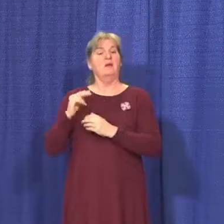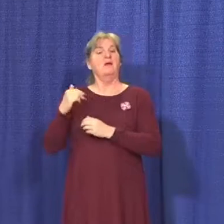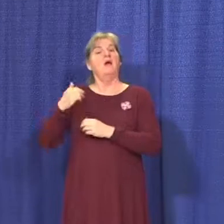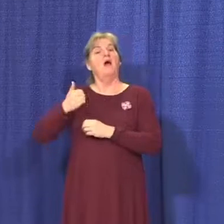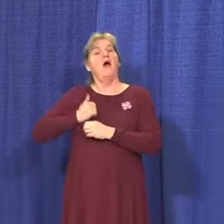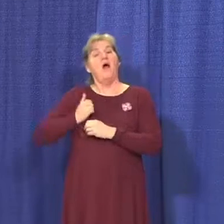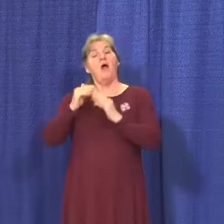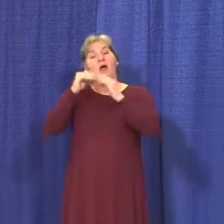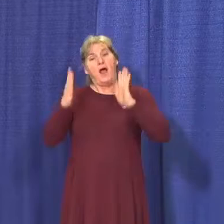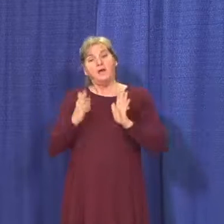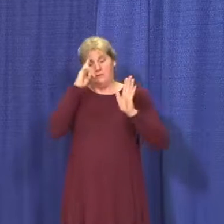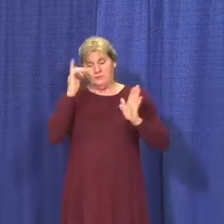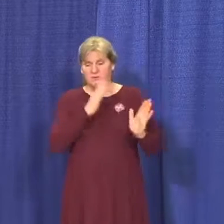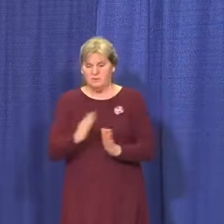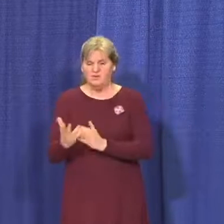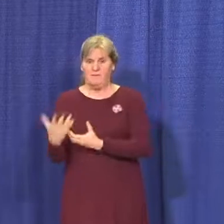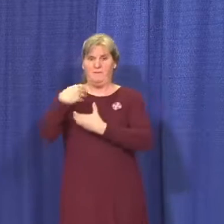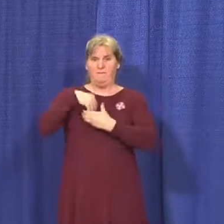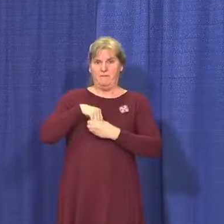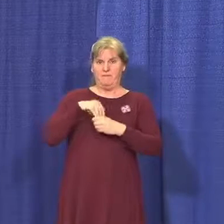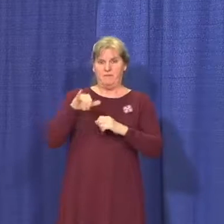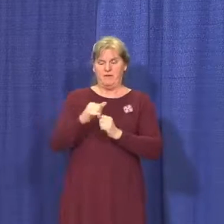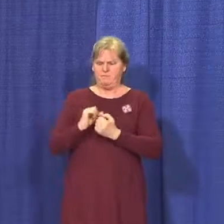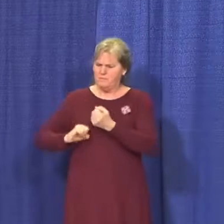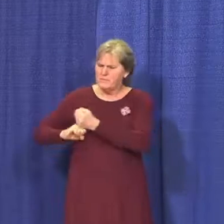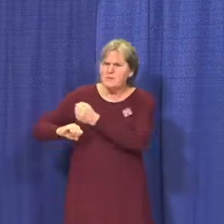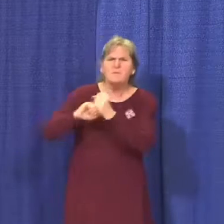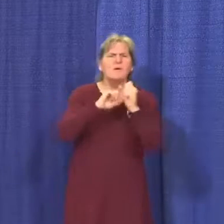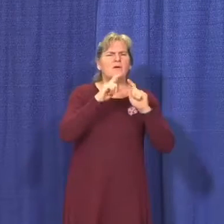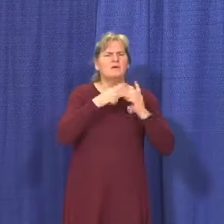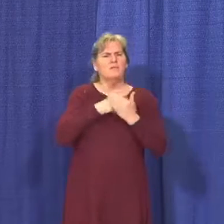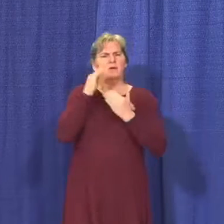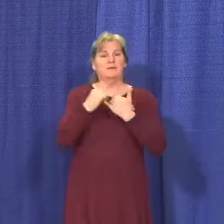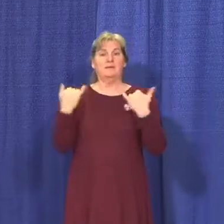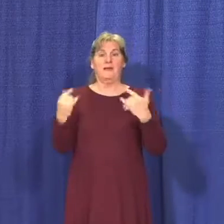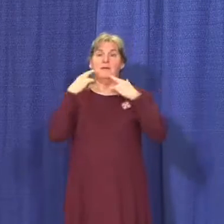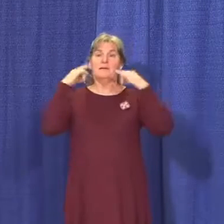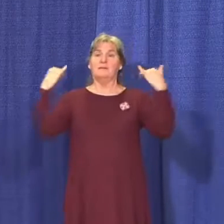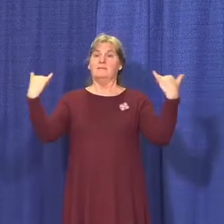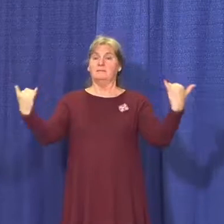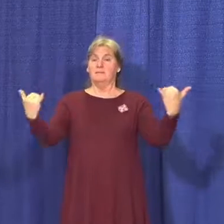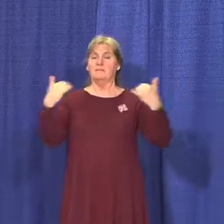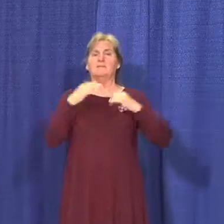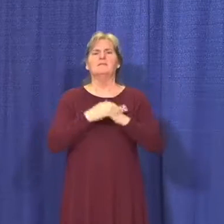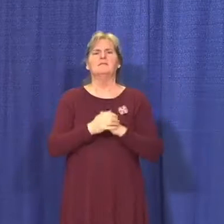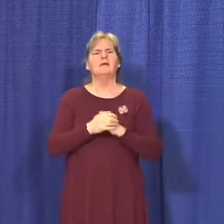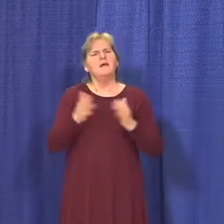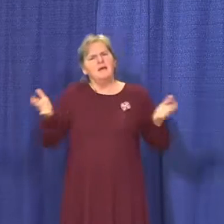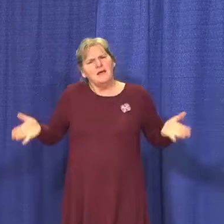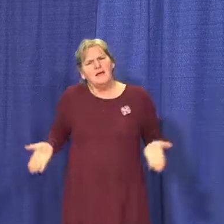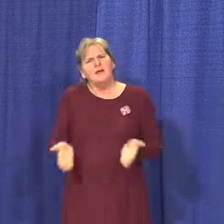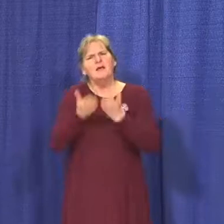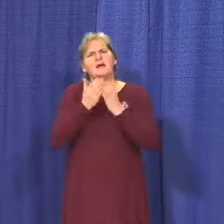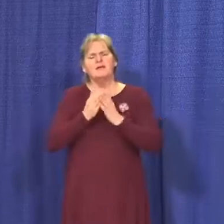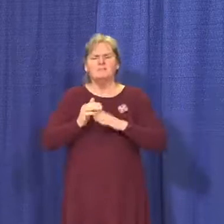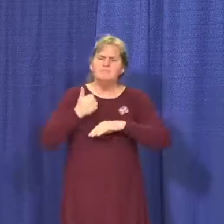coinvestment fund comes to play. By supporting initiatives such as the one we are announcing today it encourages a stable supply of affordable housing